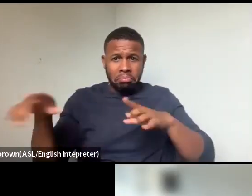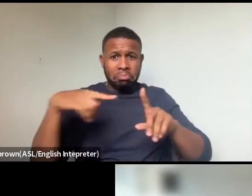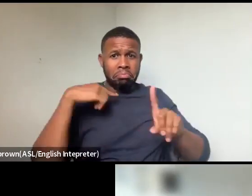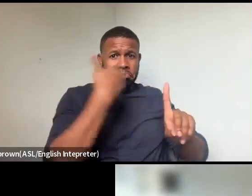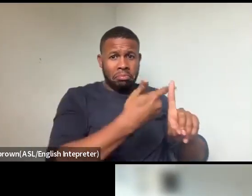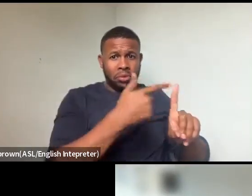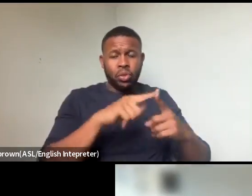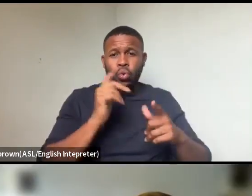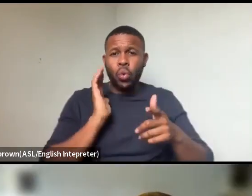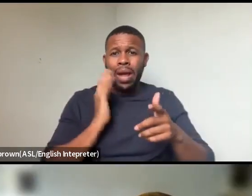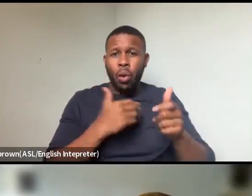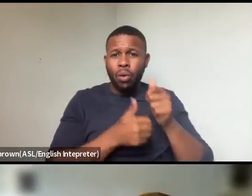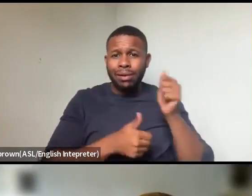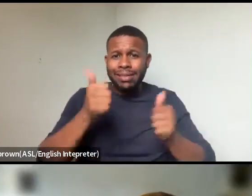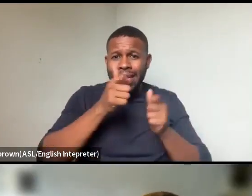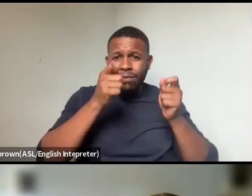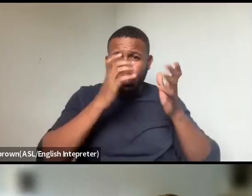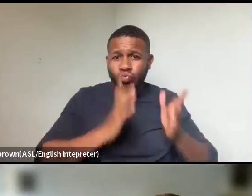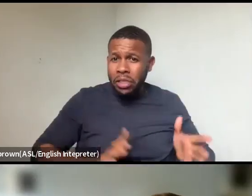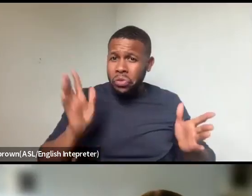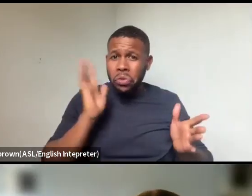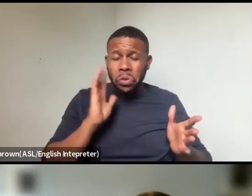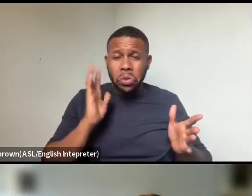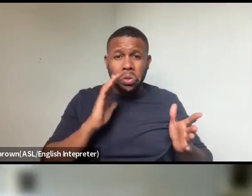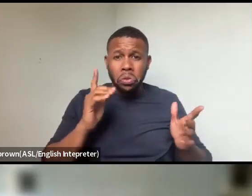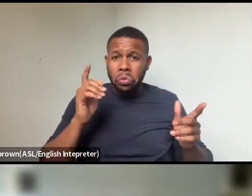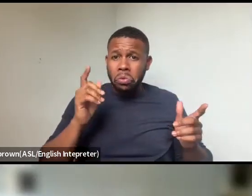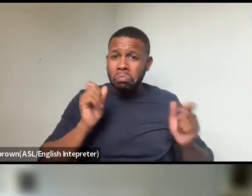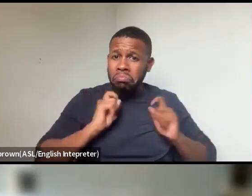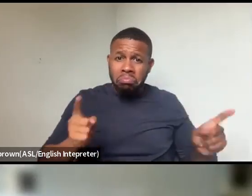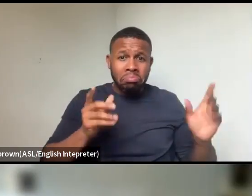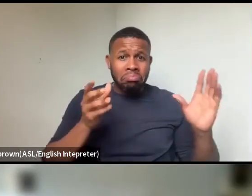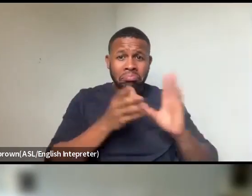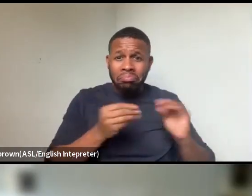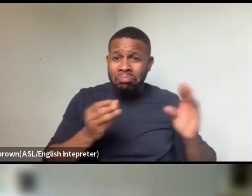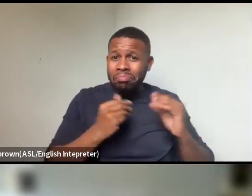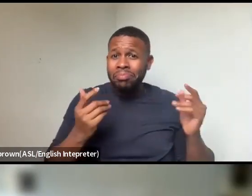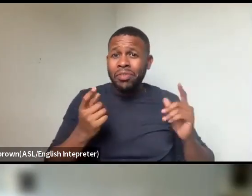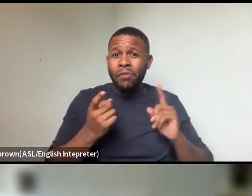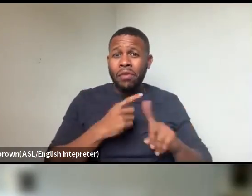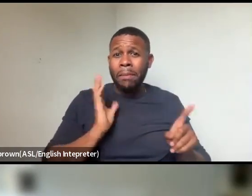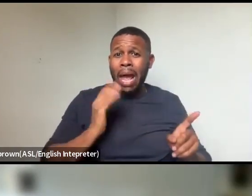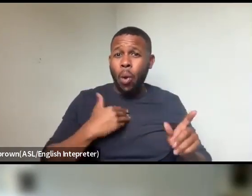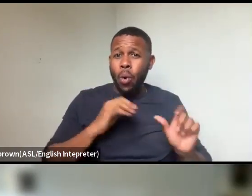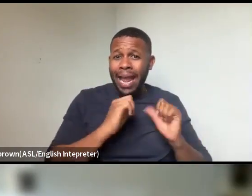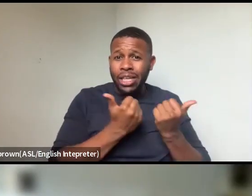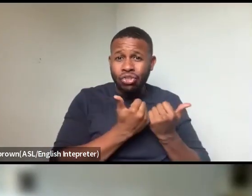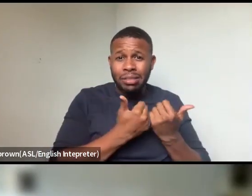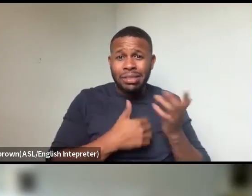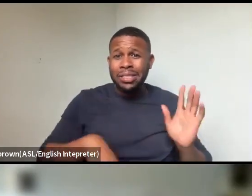the information you shared. I will ask if Dr. Helen Hughes and